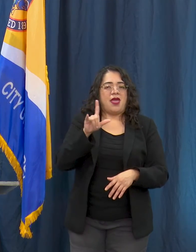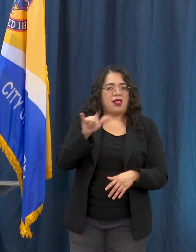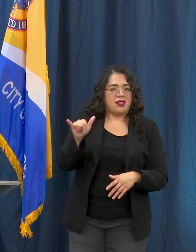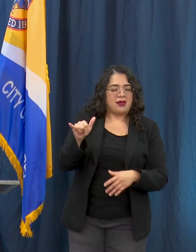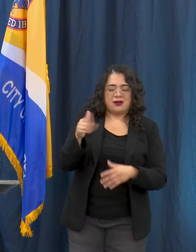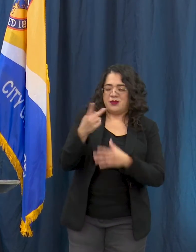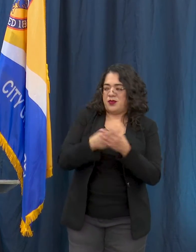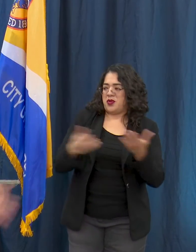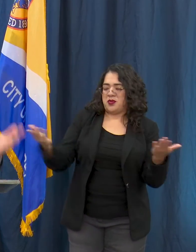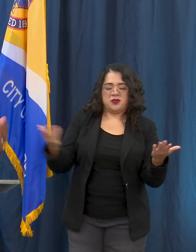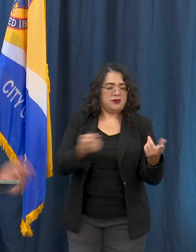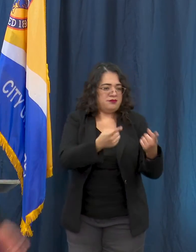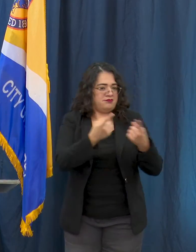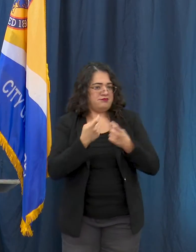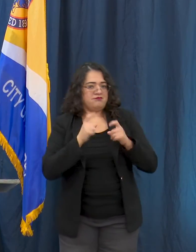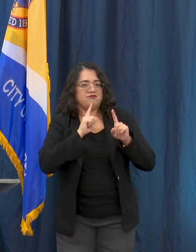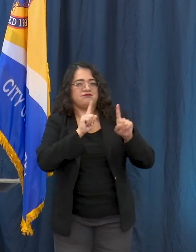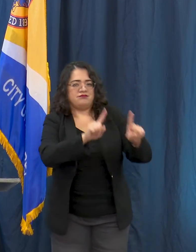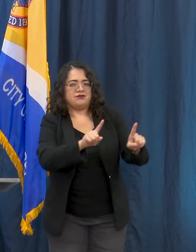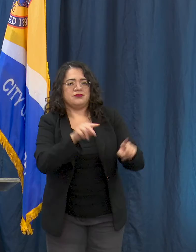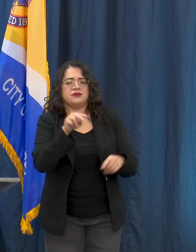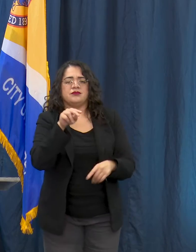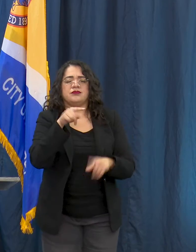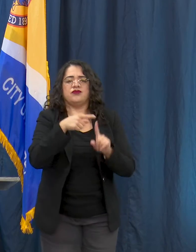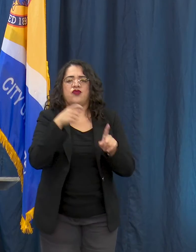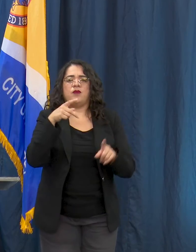as are asked. Alright, mayor. The first question is from Melissa Evans from the